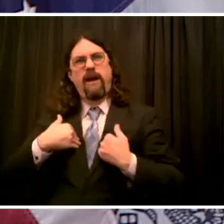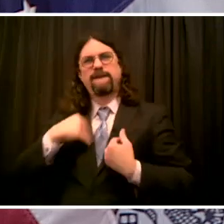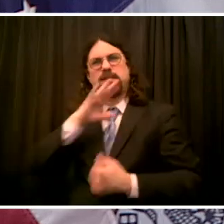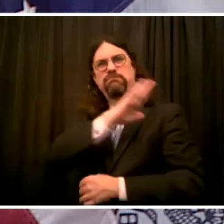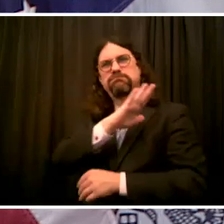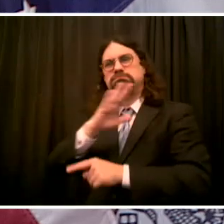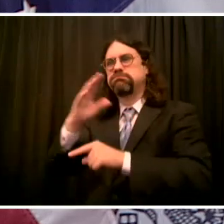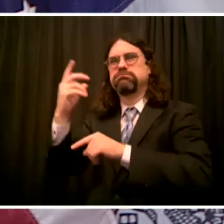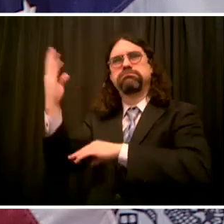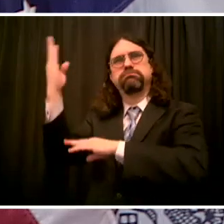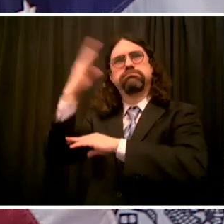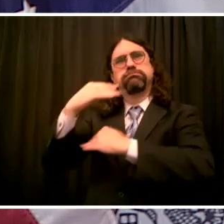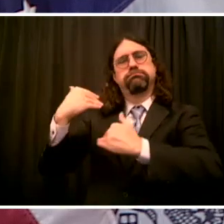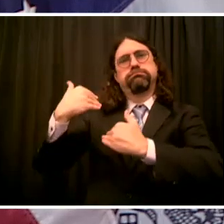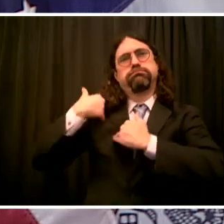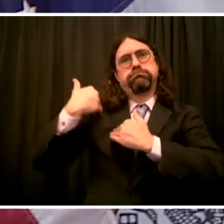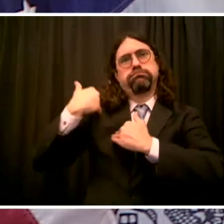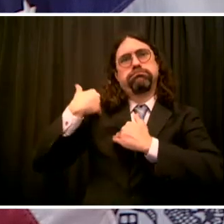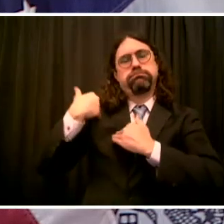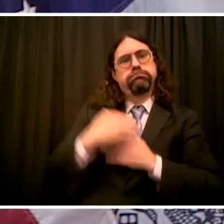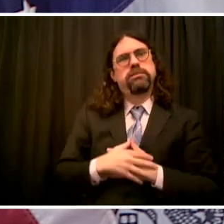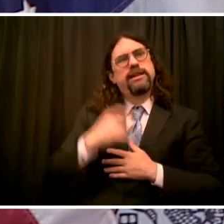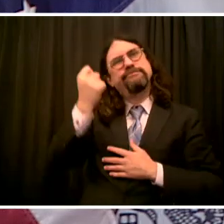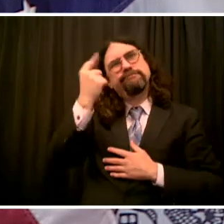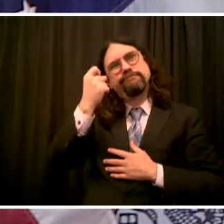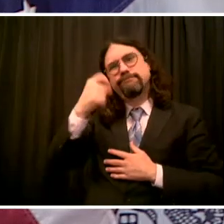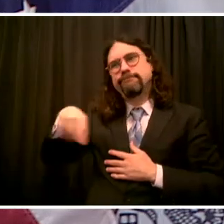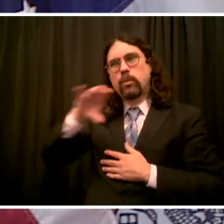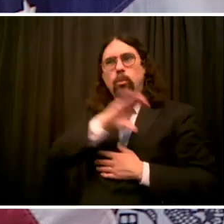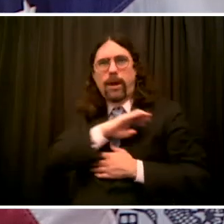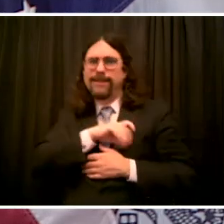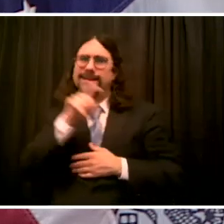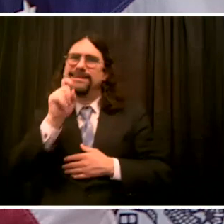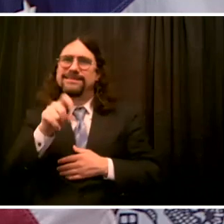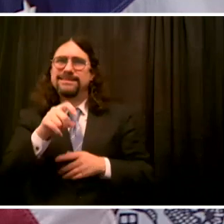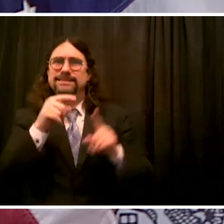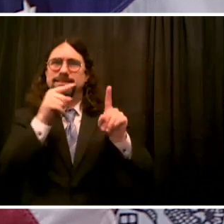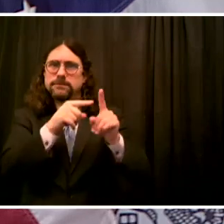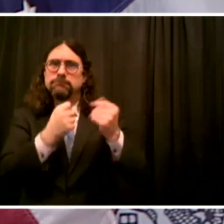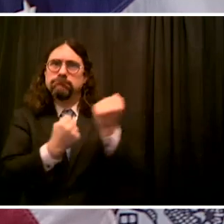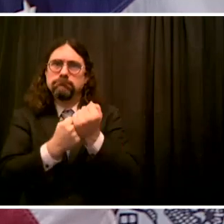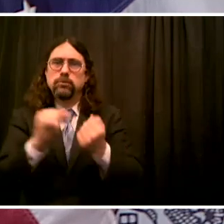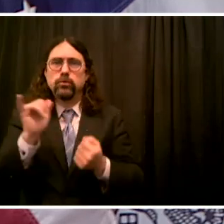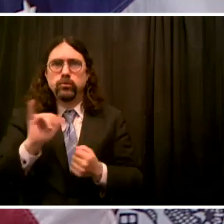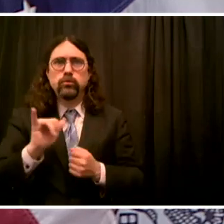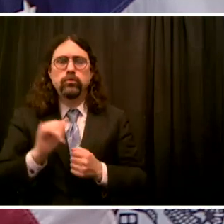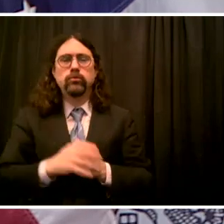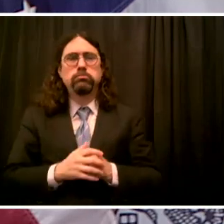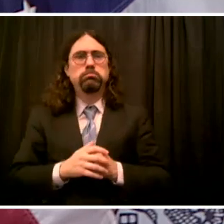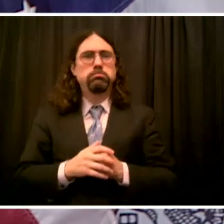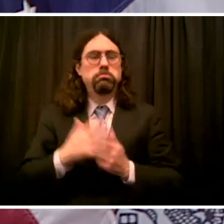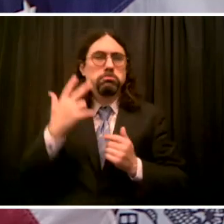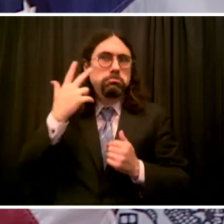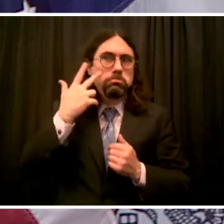FOCUS, AND MORE OF THE ENERGY HAS TO GO BACK TO THE DAY J.OB ON YOUR FIRST